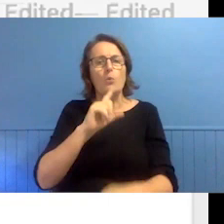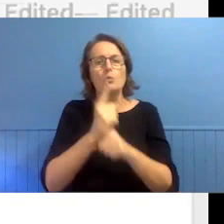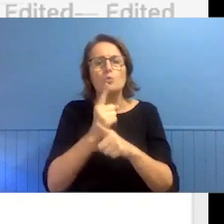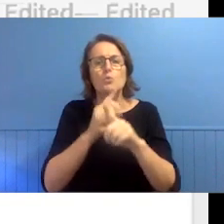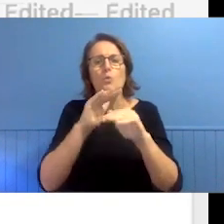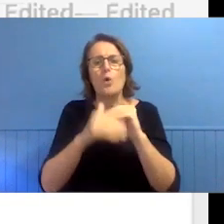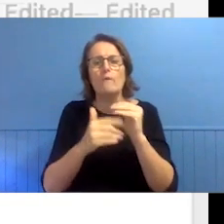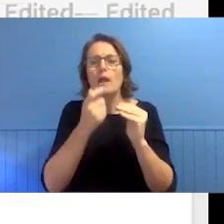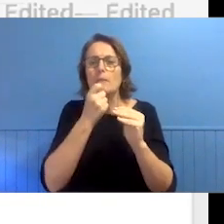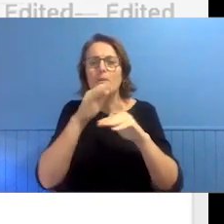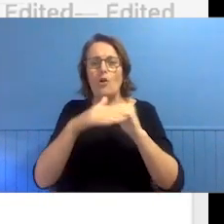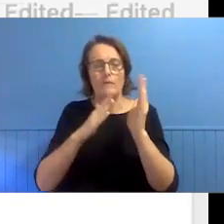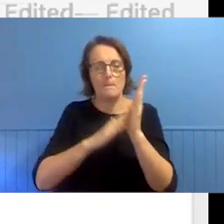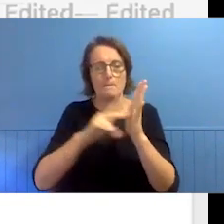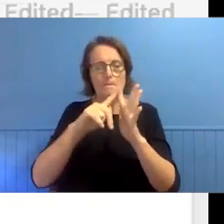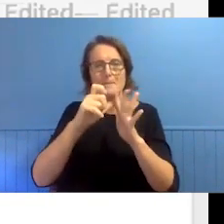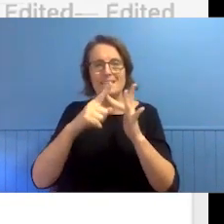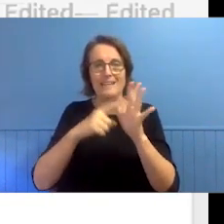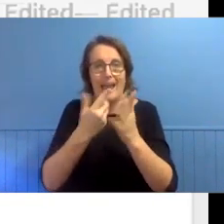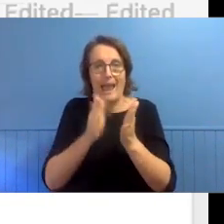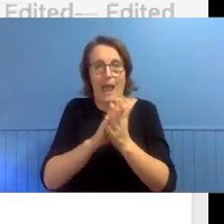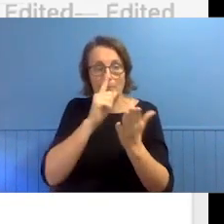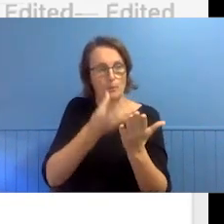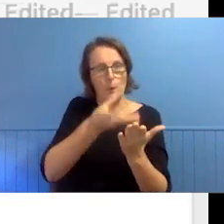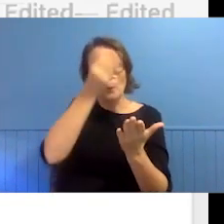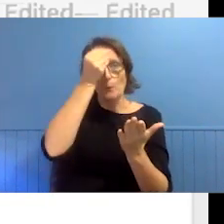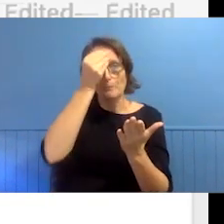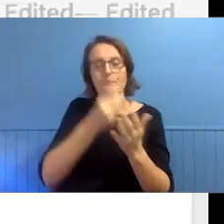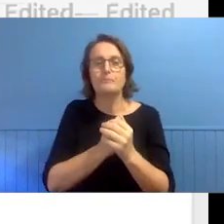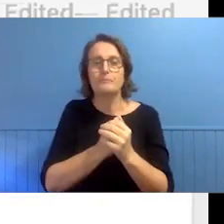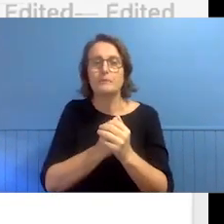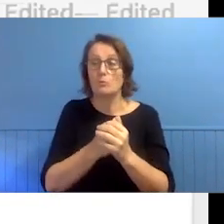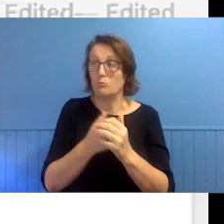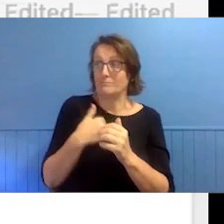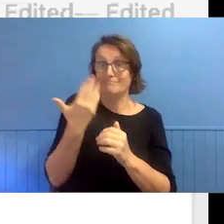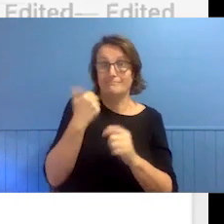media consmption. We have -- consumption. Since the pandemic